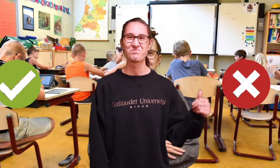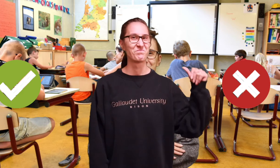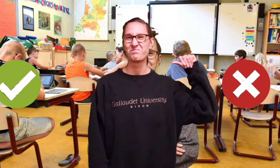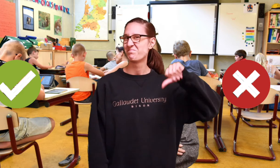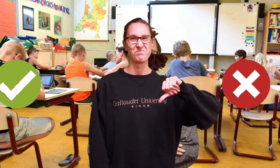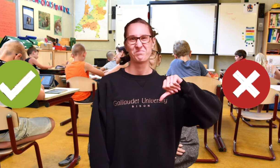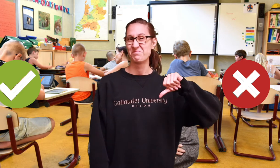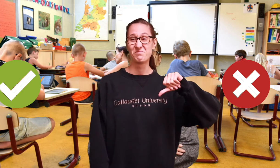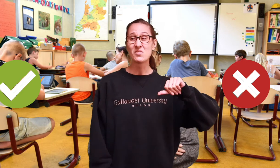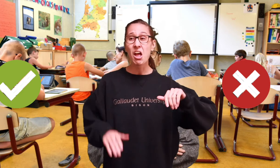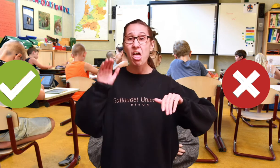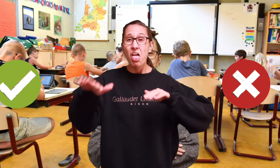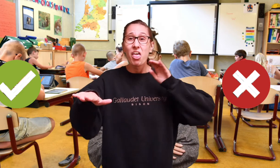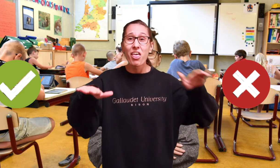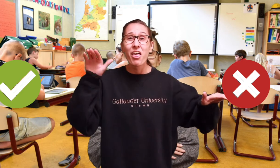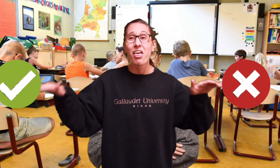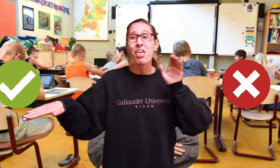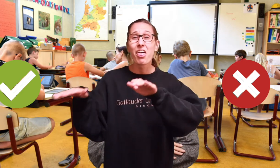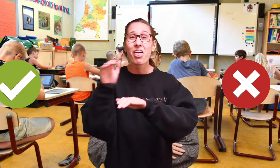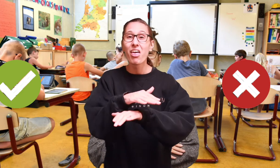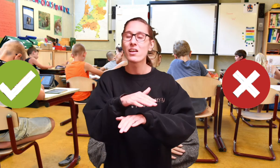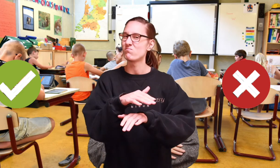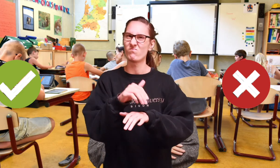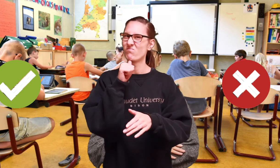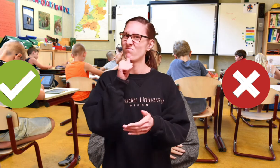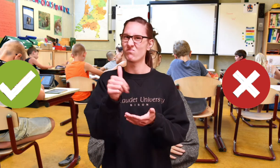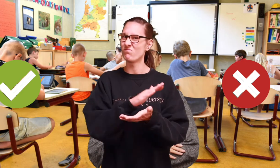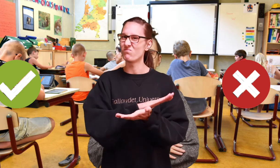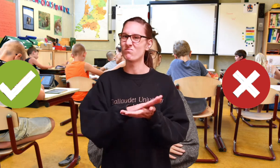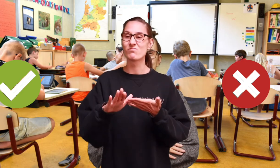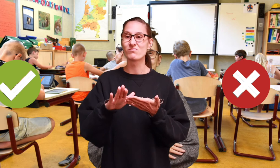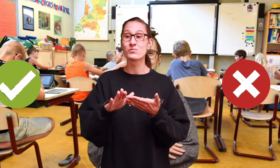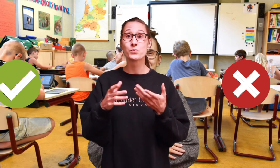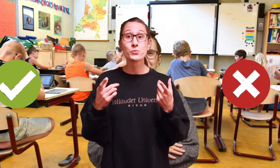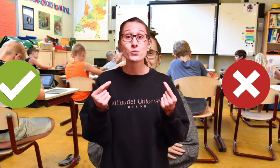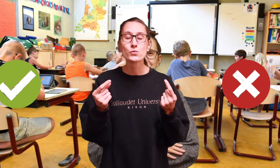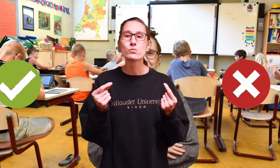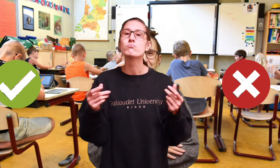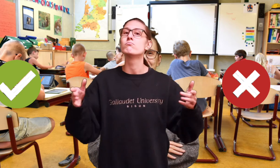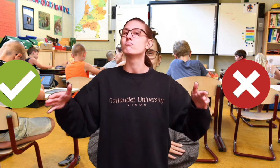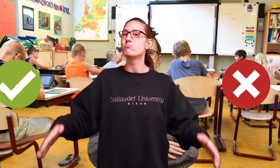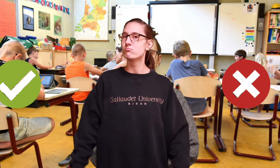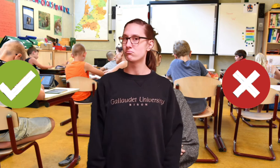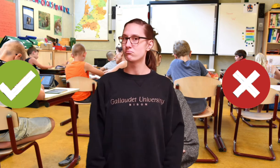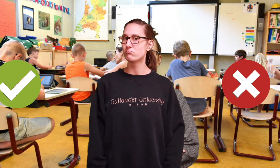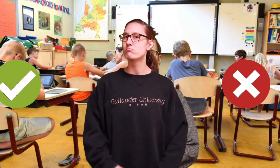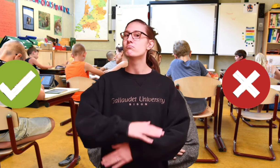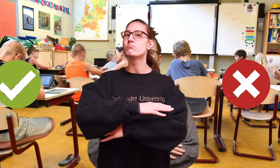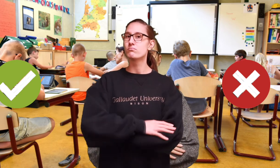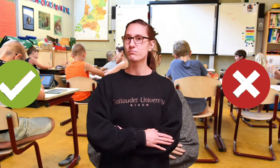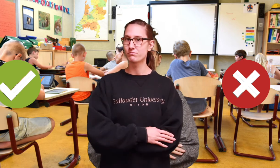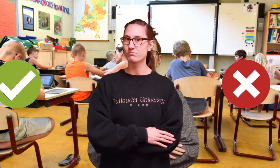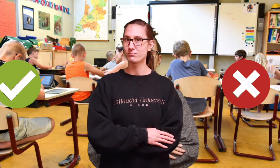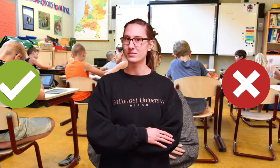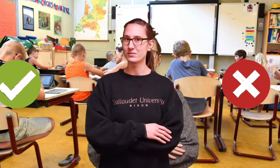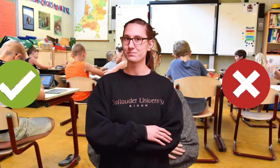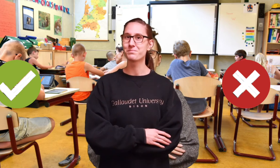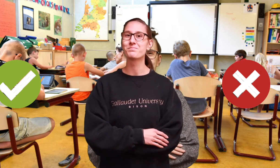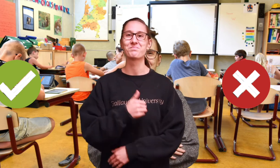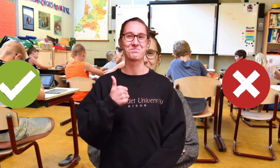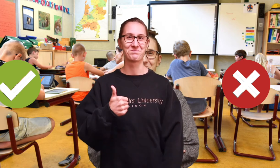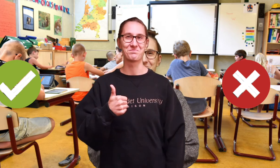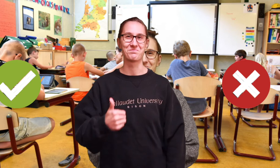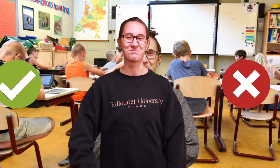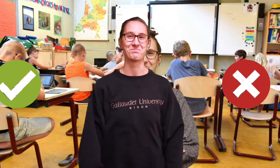Bad. Touching and bothering people is not nice. Keep your hands to yourself